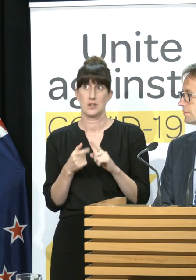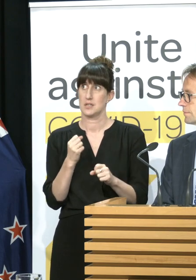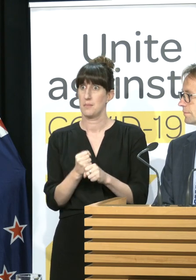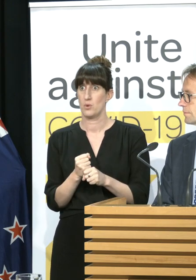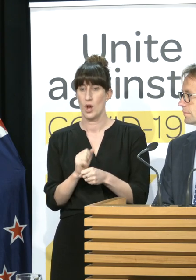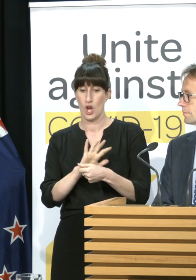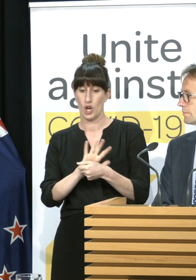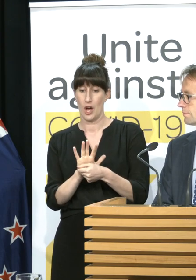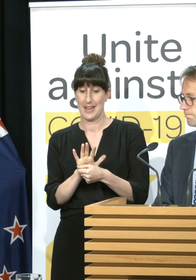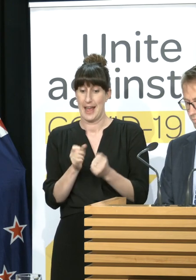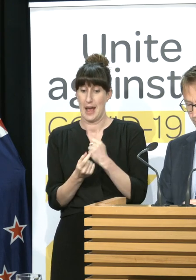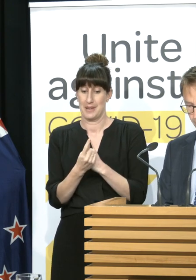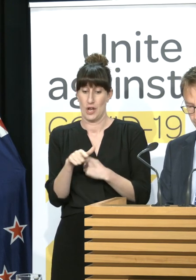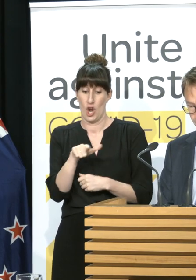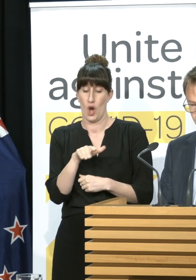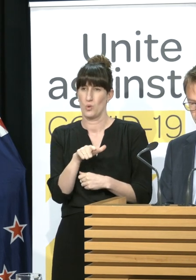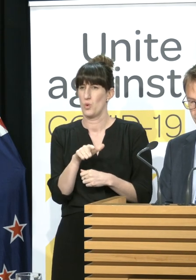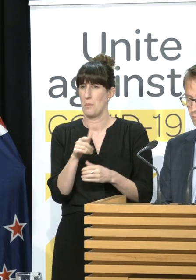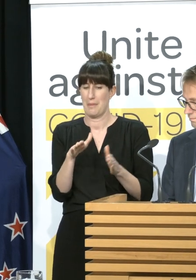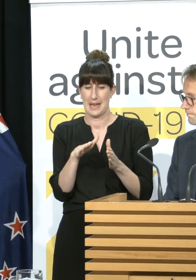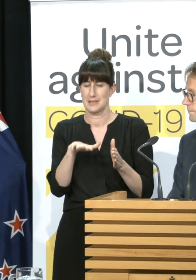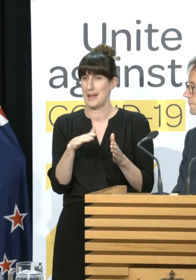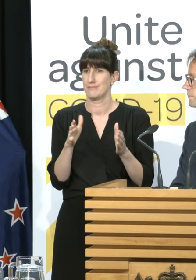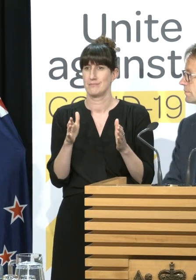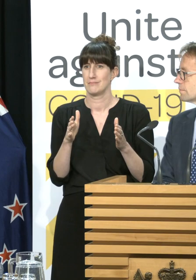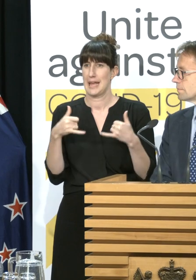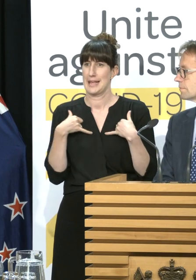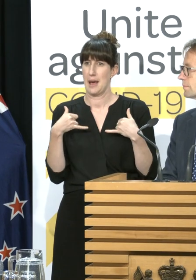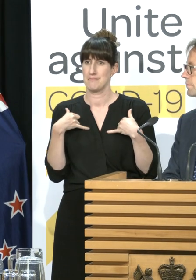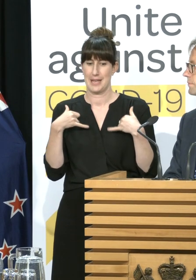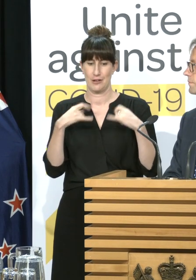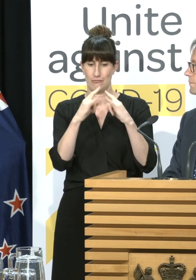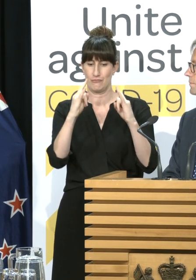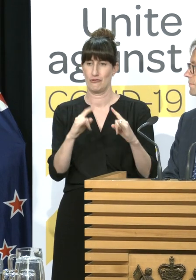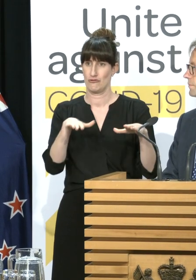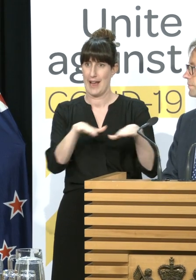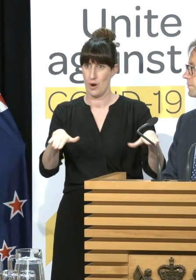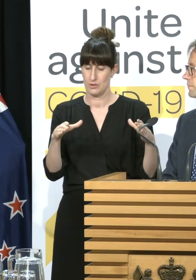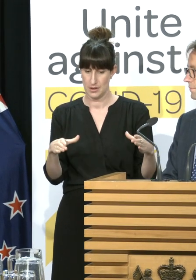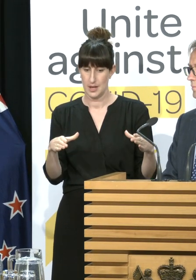that was localized within a campground, then we might say, we want everyone to stay in that campground until we've got a handle on it.